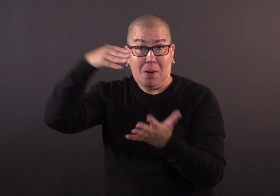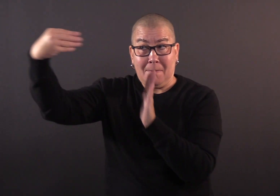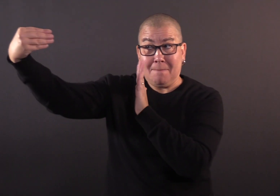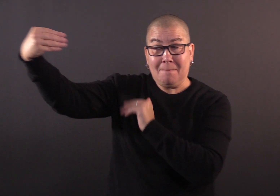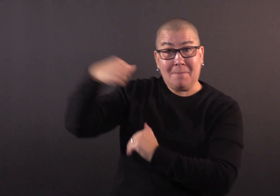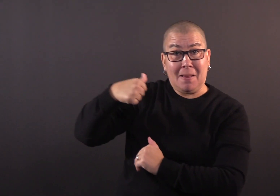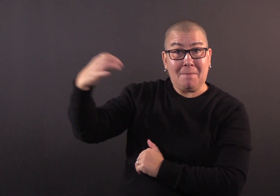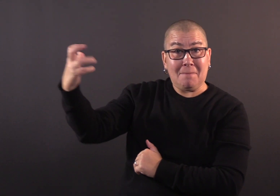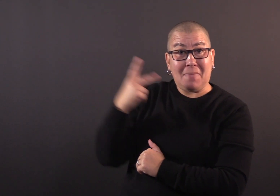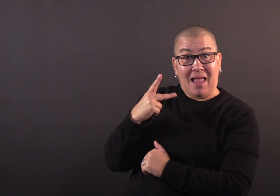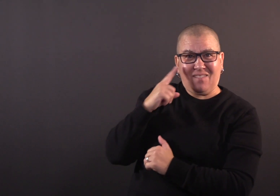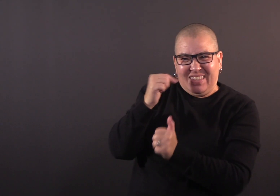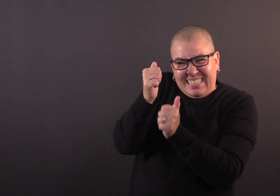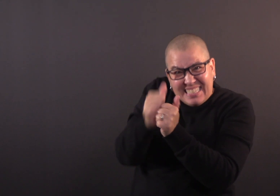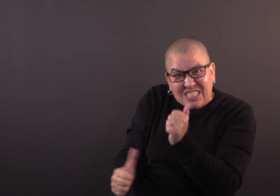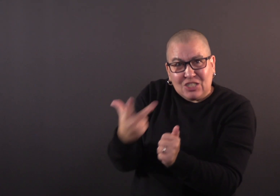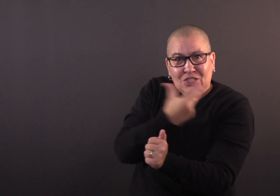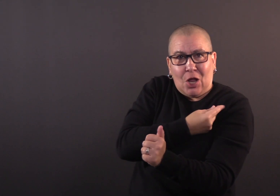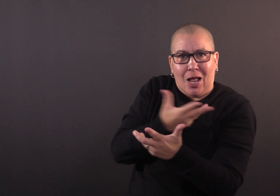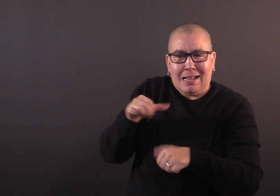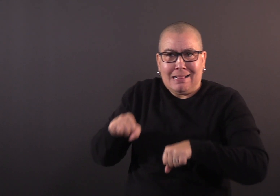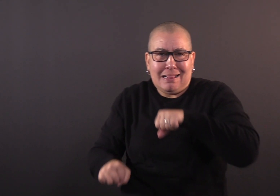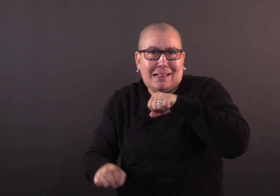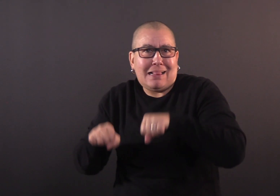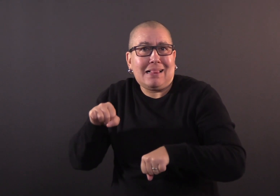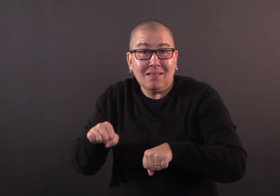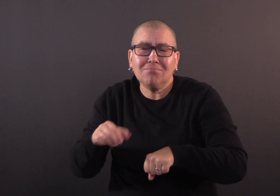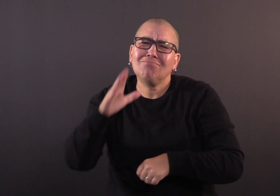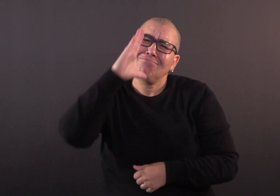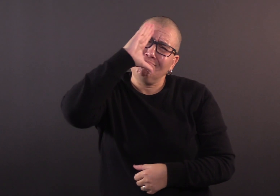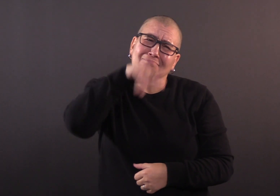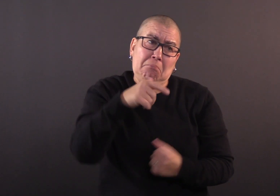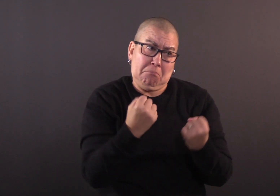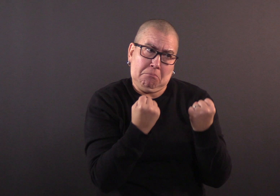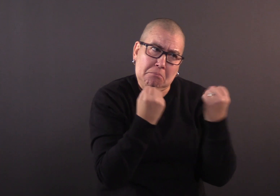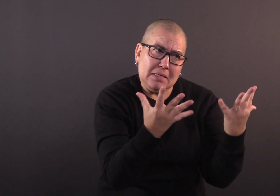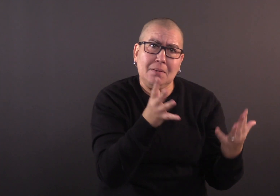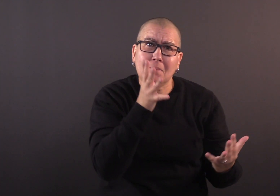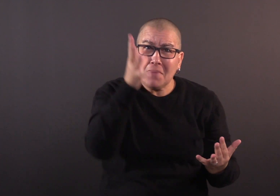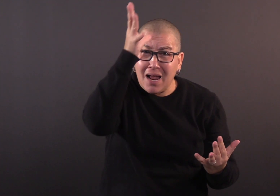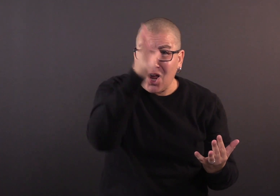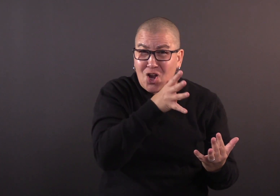of time this fall explaining to hesitant families how important COVID-19 vaccination